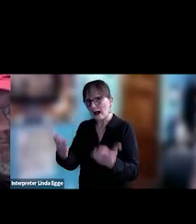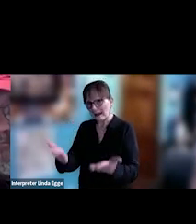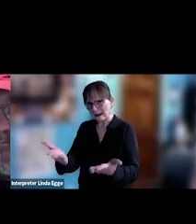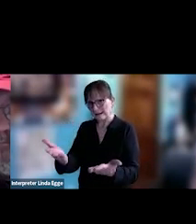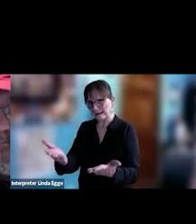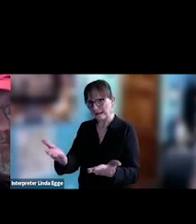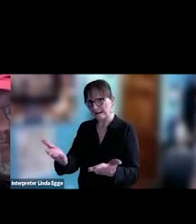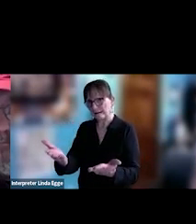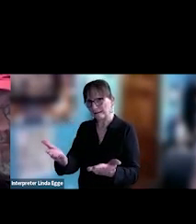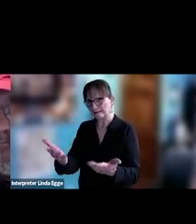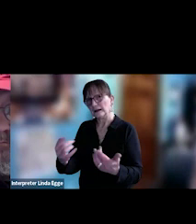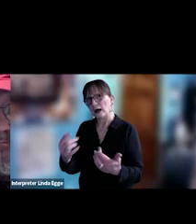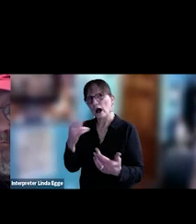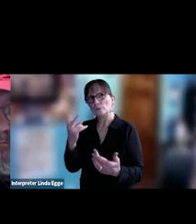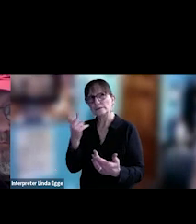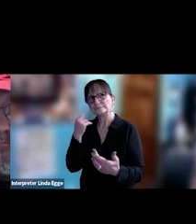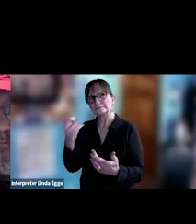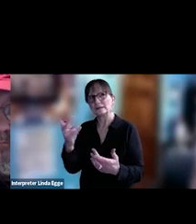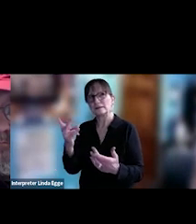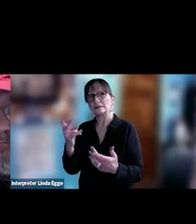I like to see it as a holistic approach